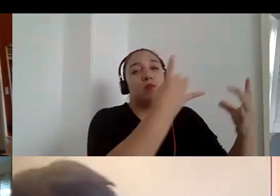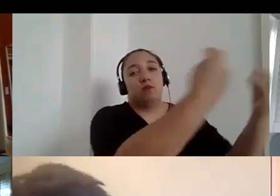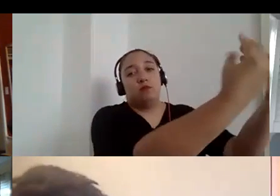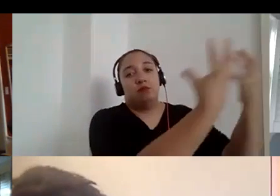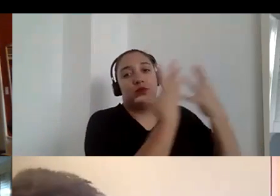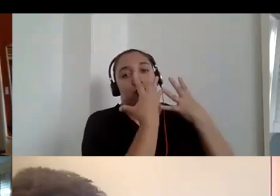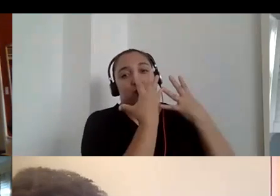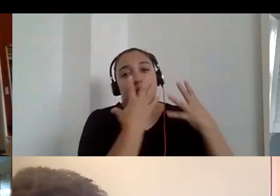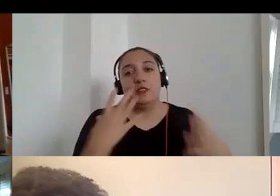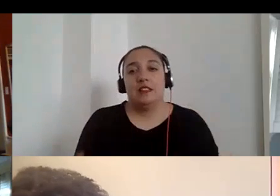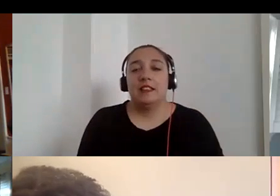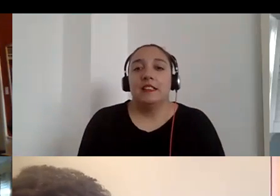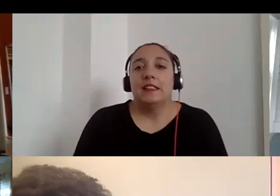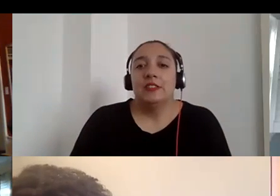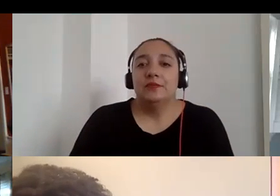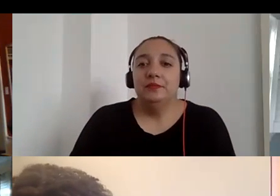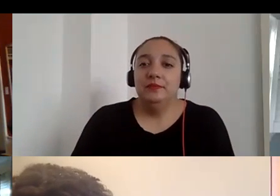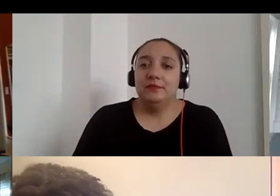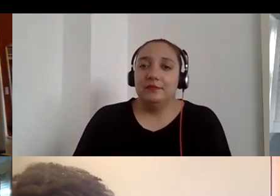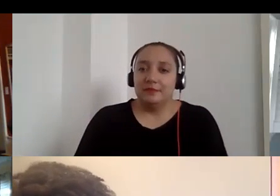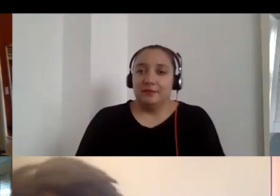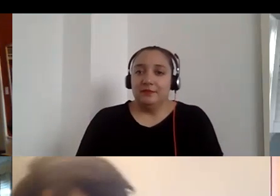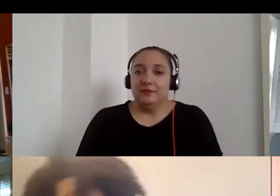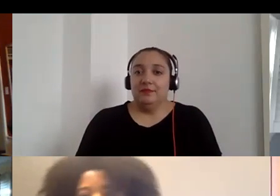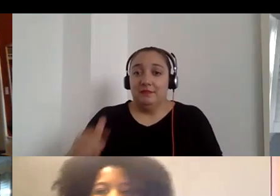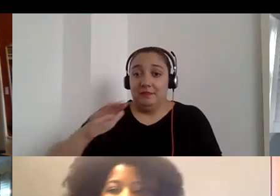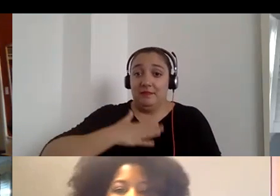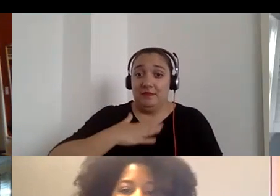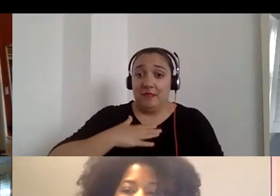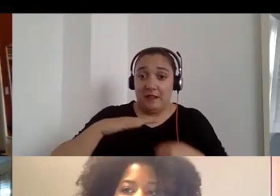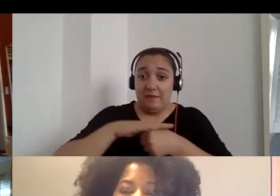And I'm currently talking to you from mystic Connecticut,